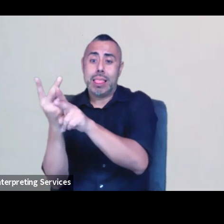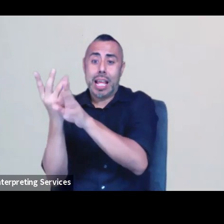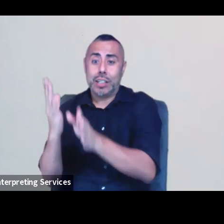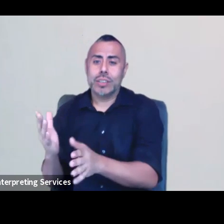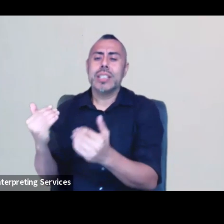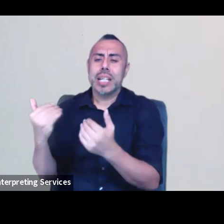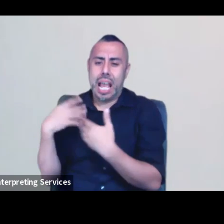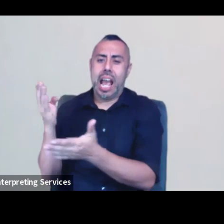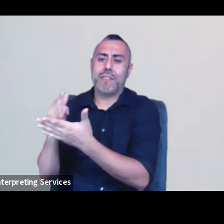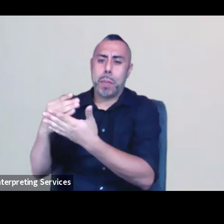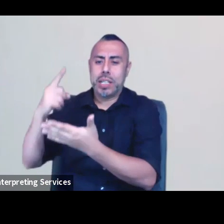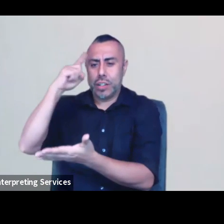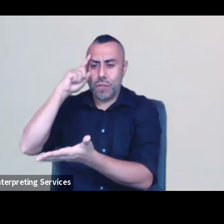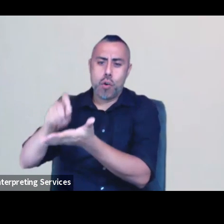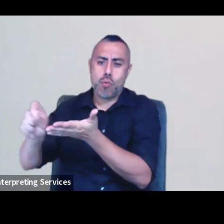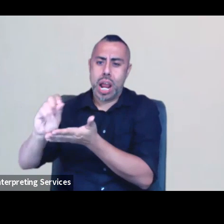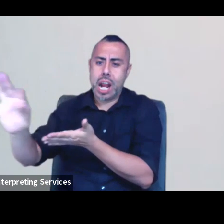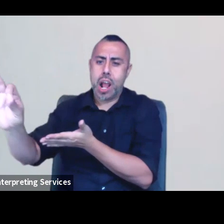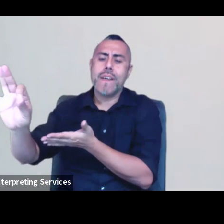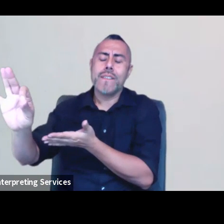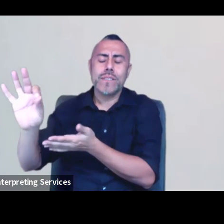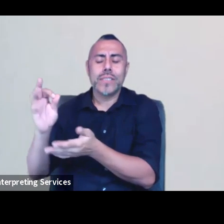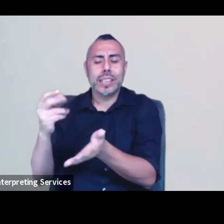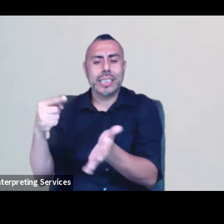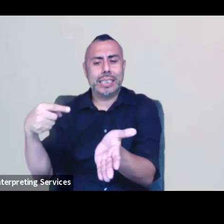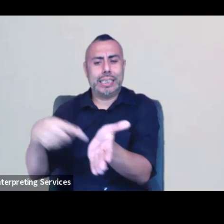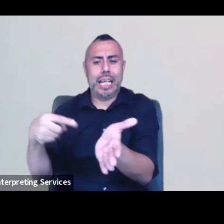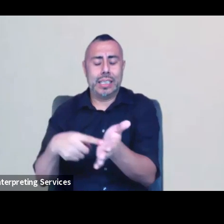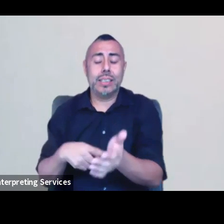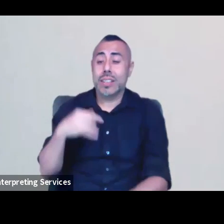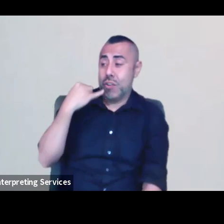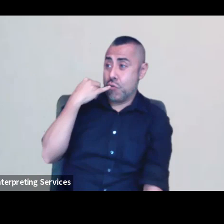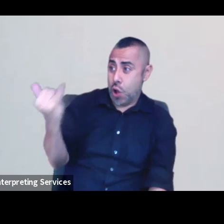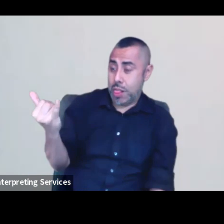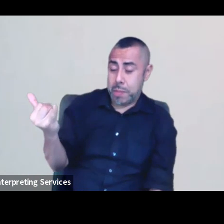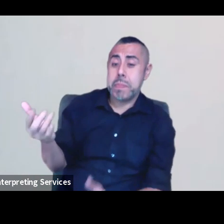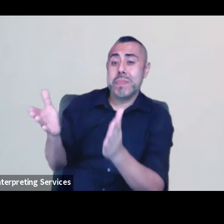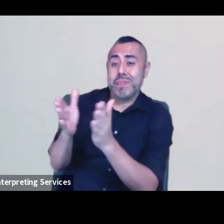Tell them you've lost income due to the coronavirus and ask them to write off a portion of your debt,